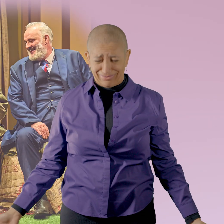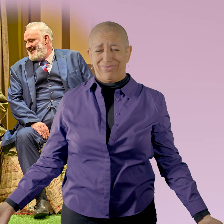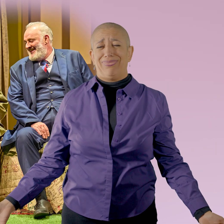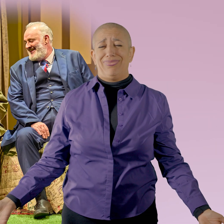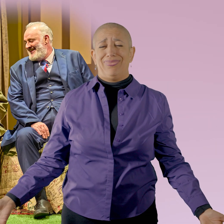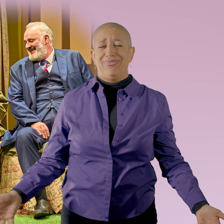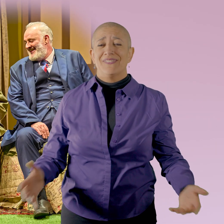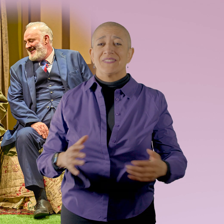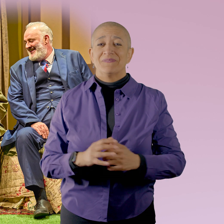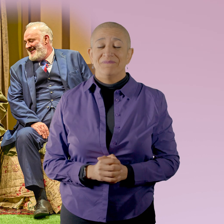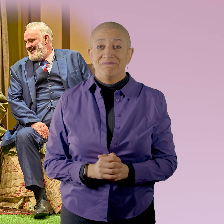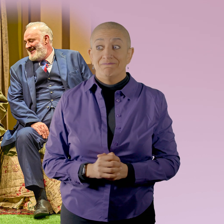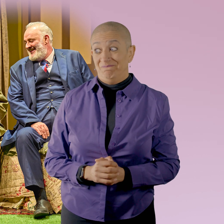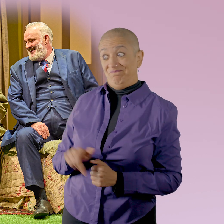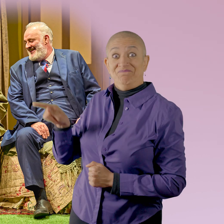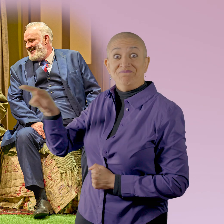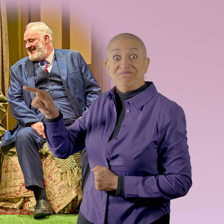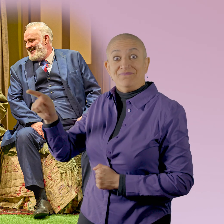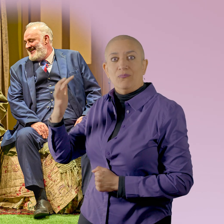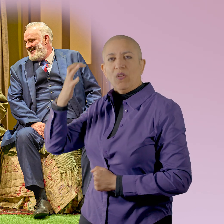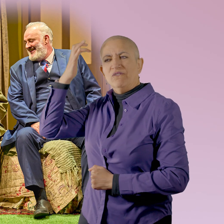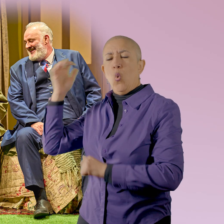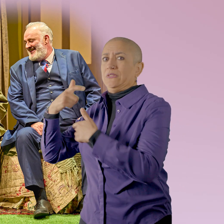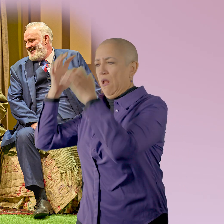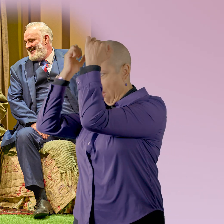Still in disguise, Mr Ford returns to Falstaff